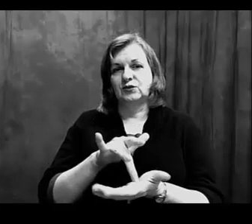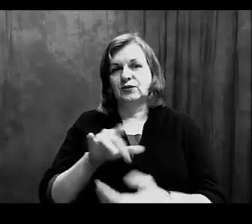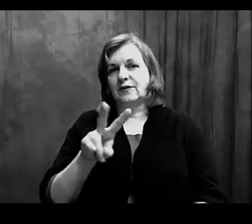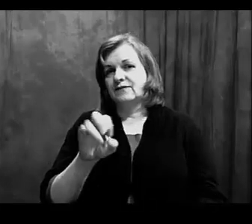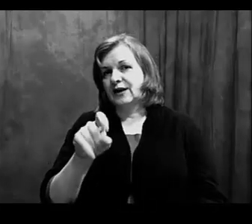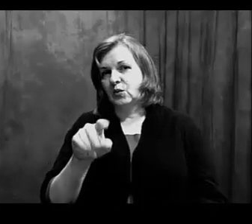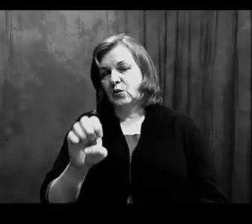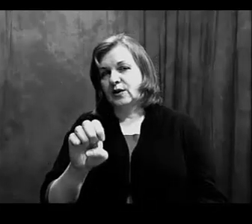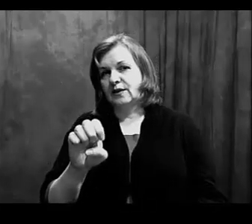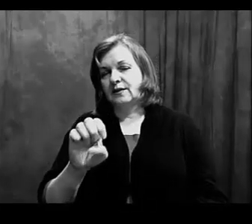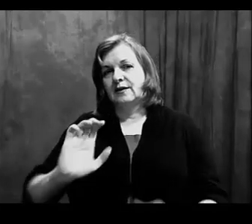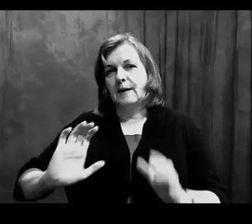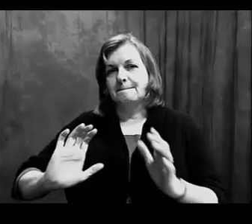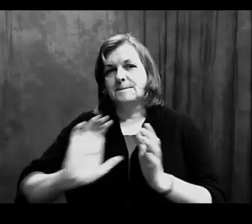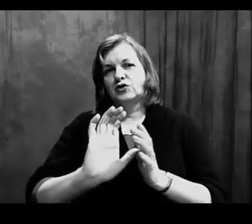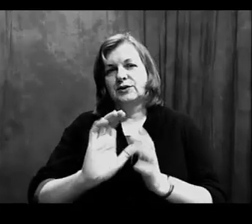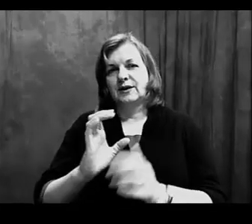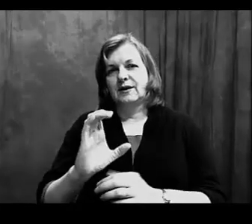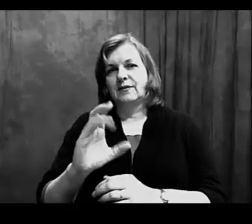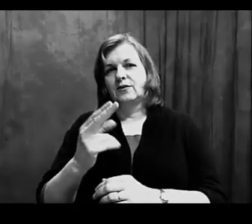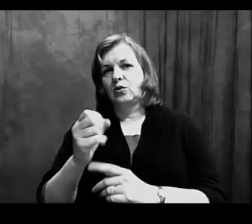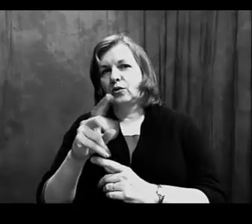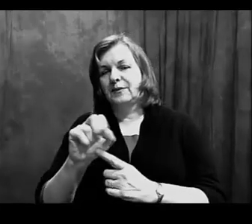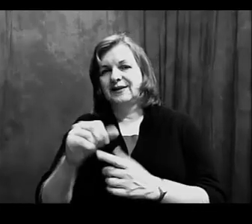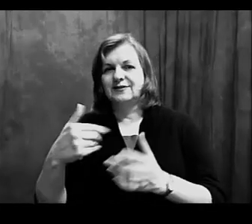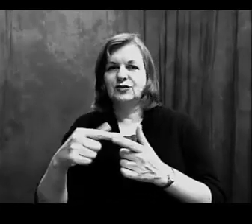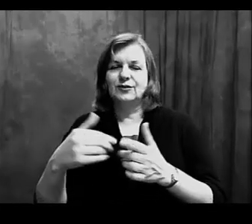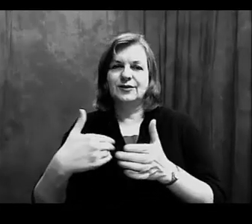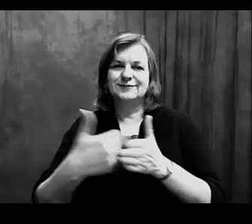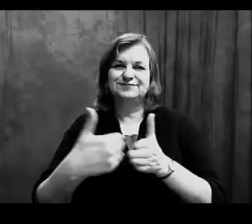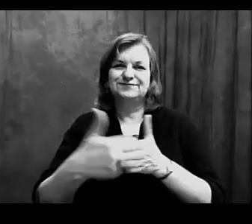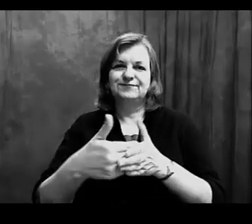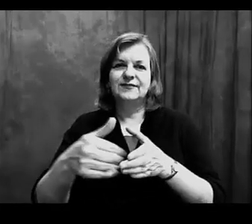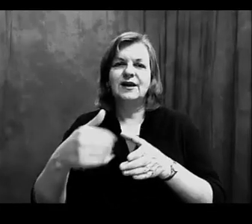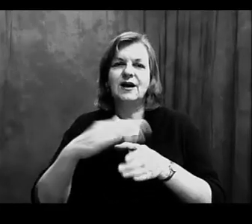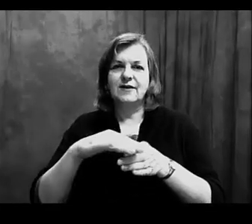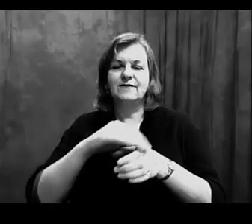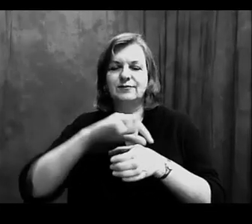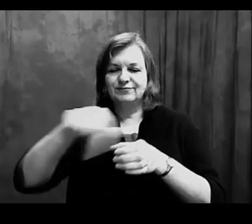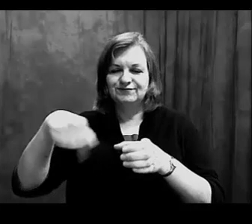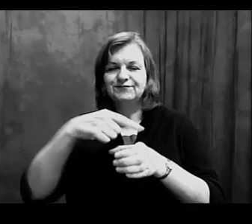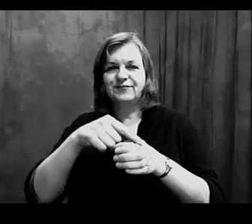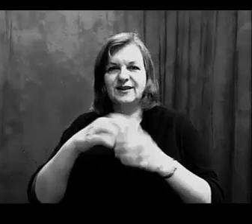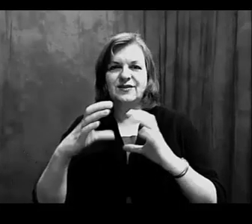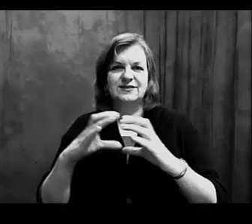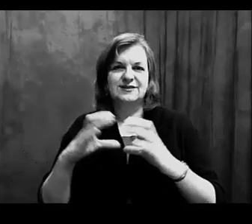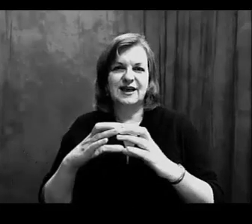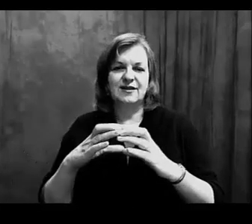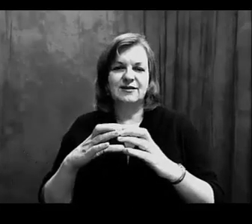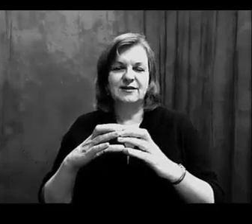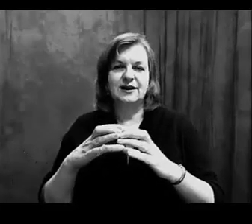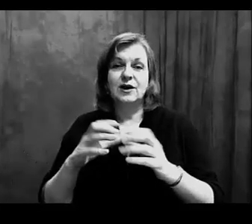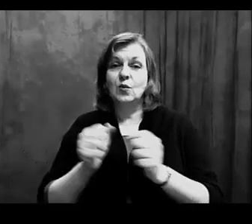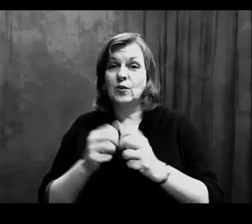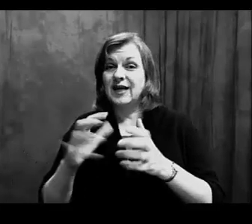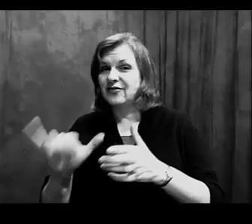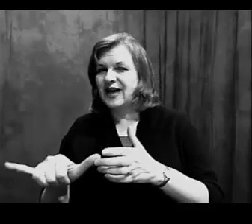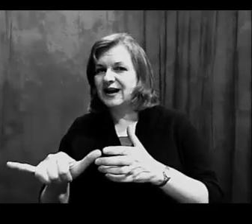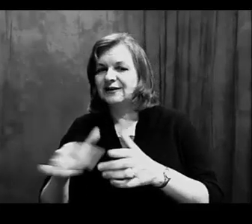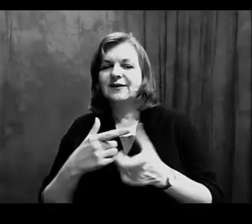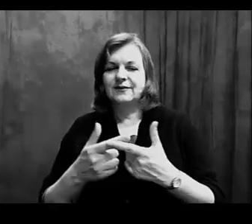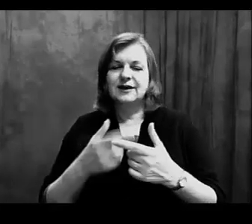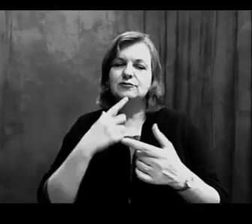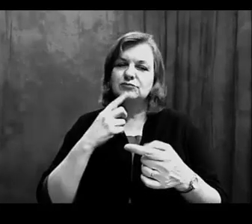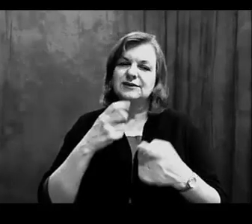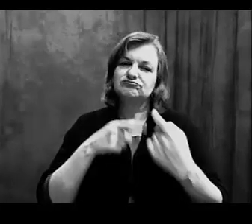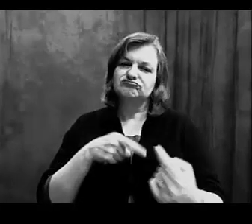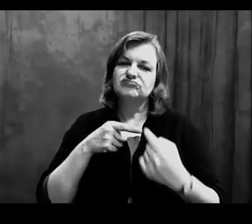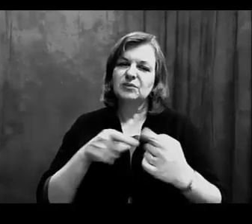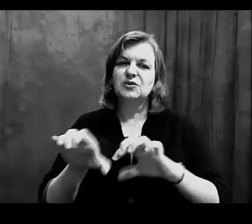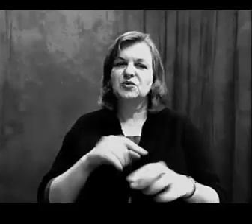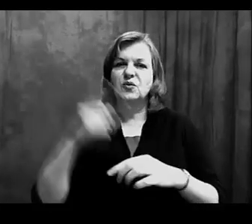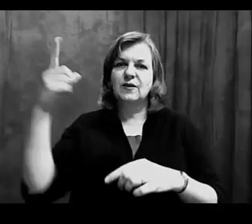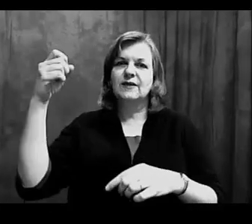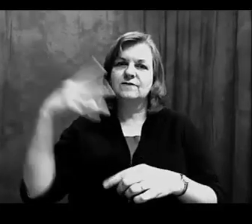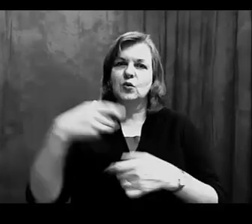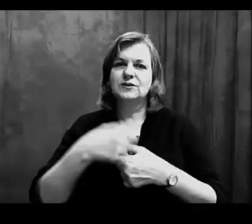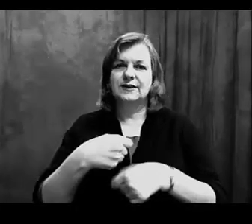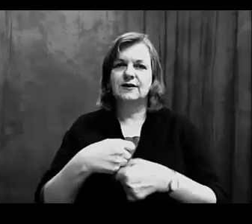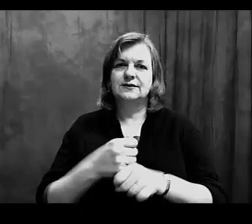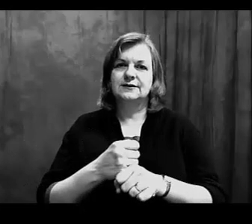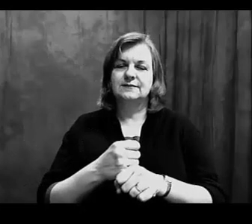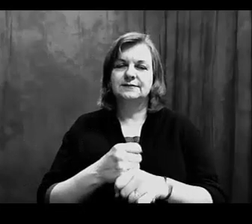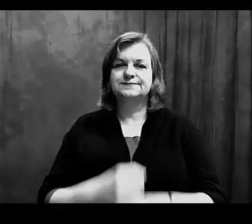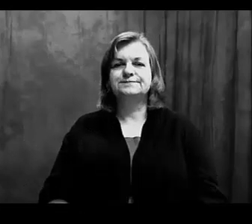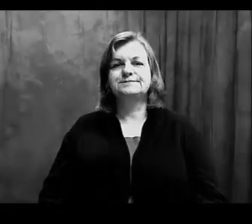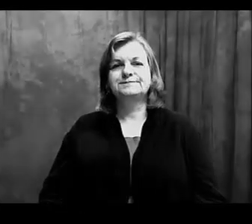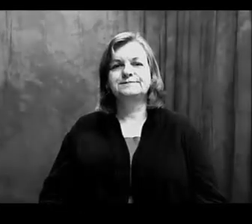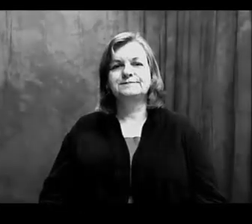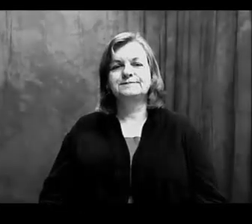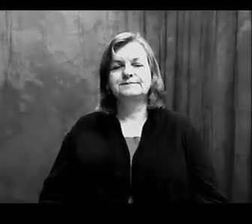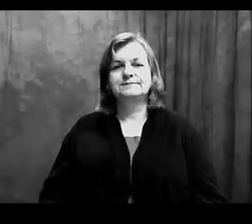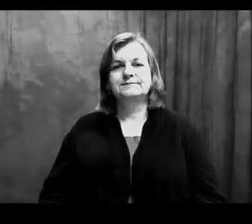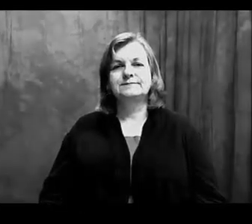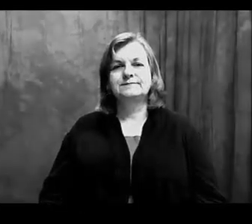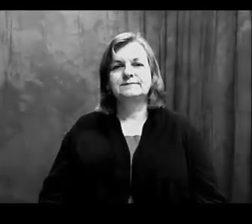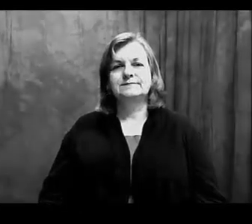but we'll also look at the fact that without that central vacuole pushing these chloroplasts to the outside the plant would have